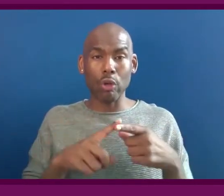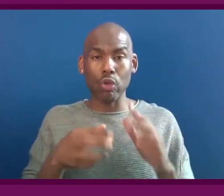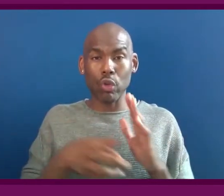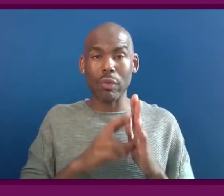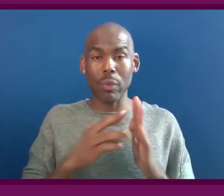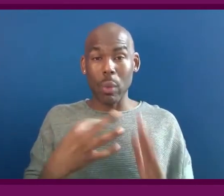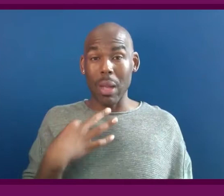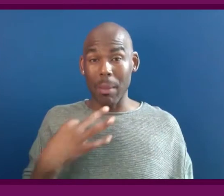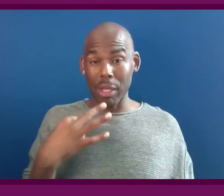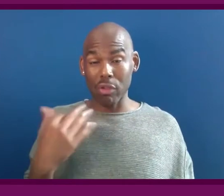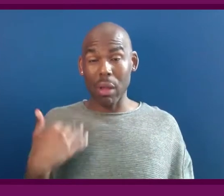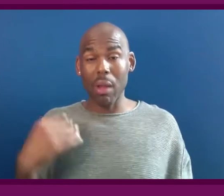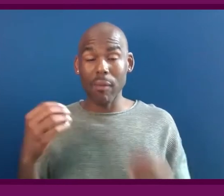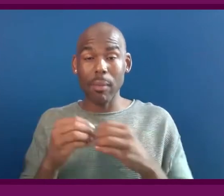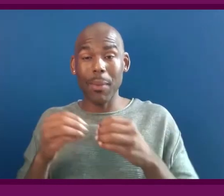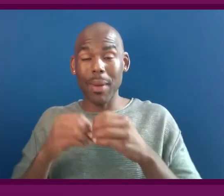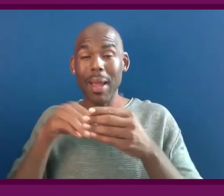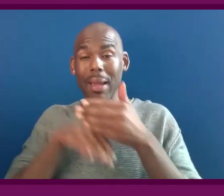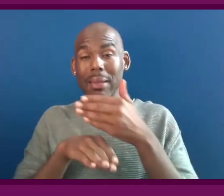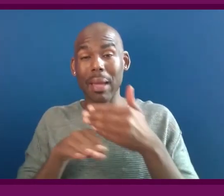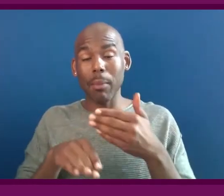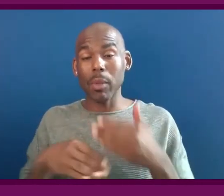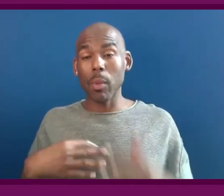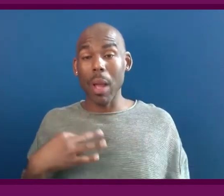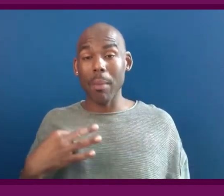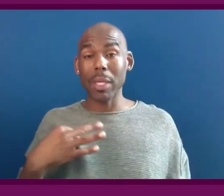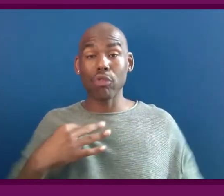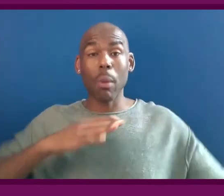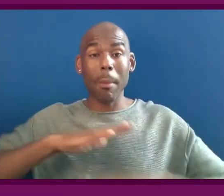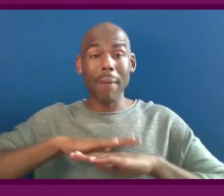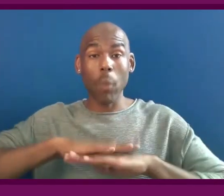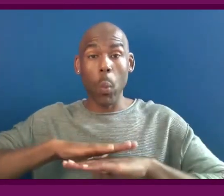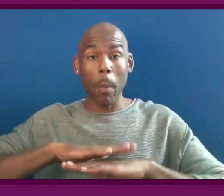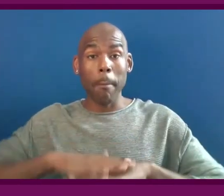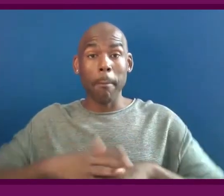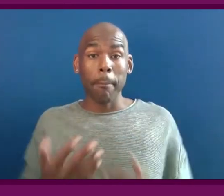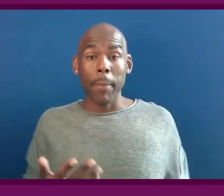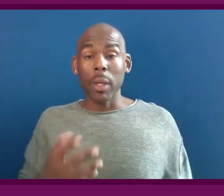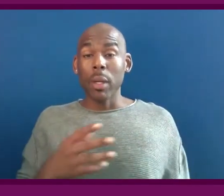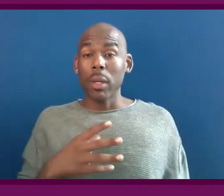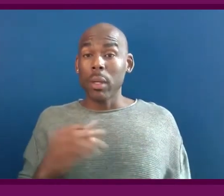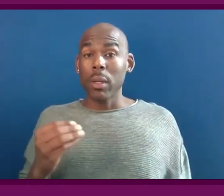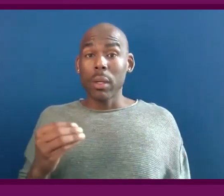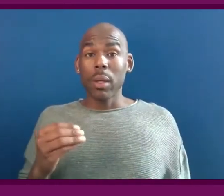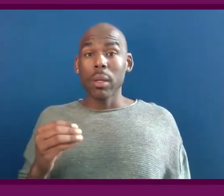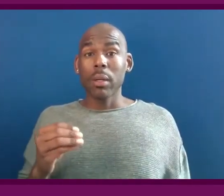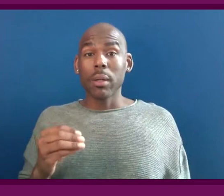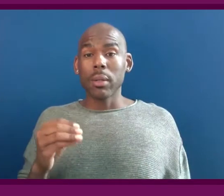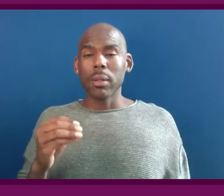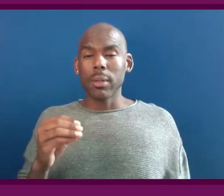having more accessible application platforms and then pull out the analytics.